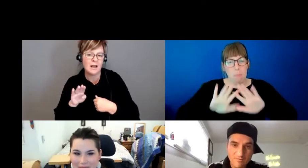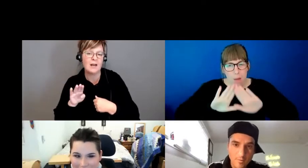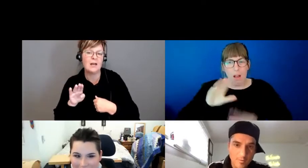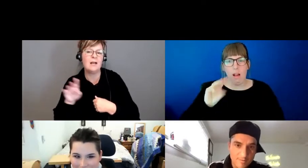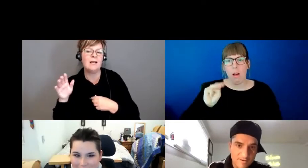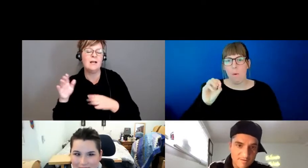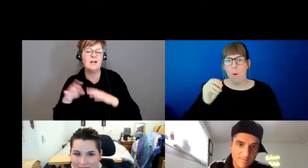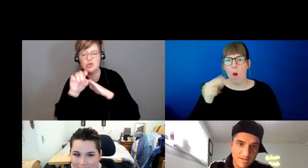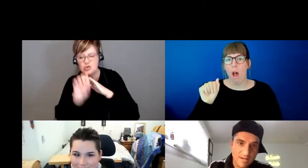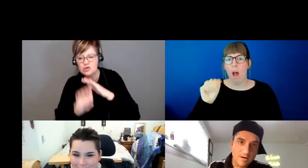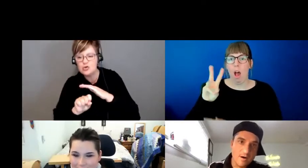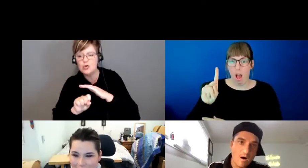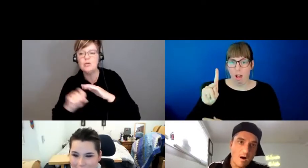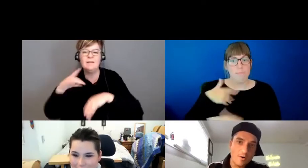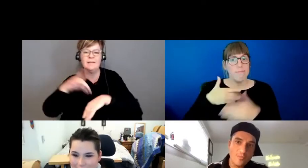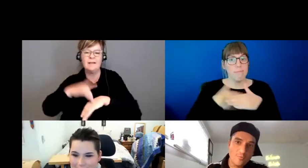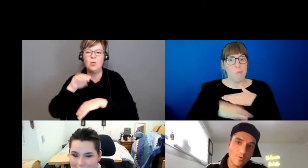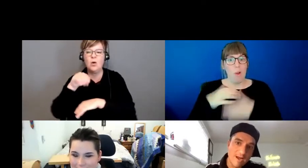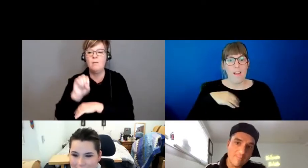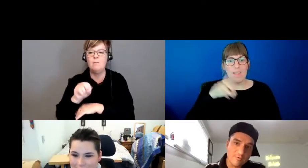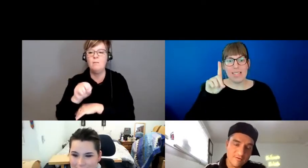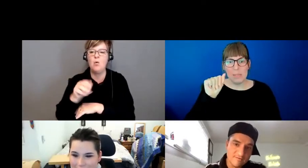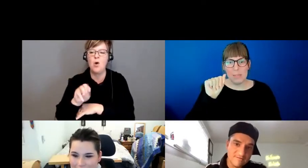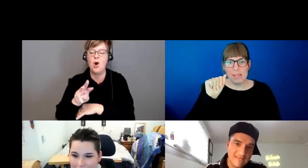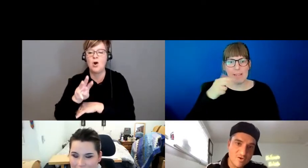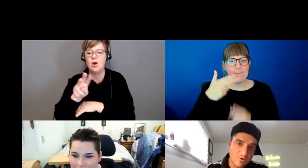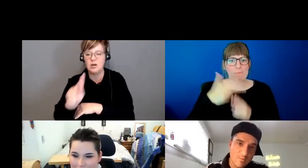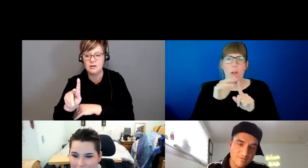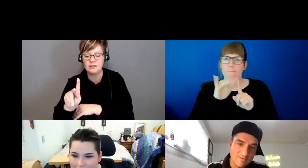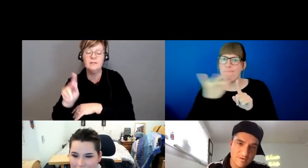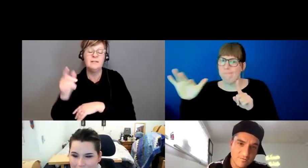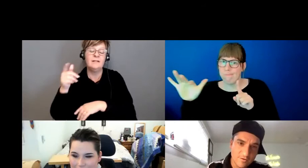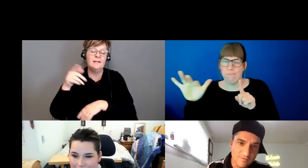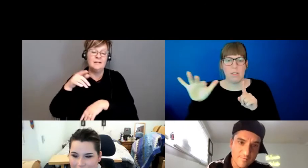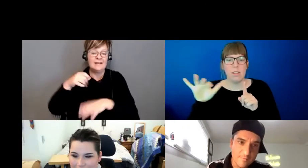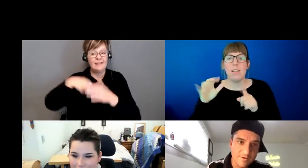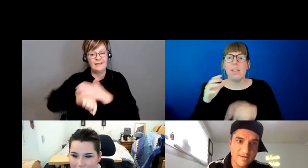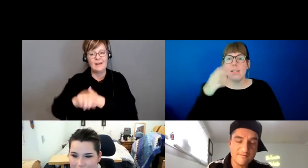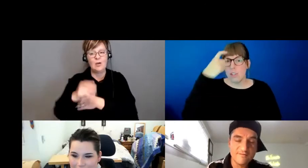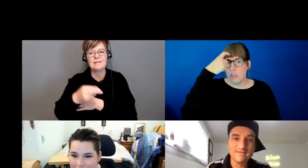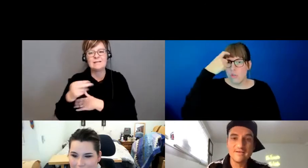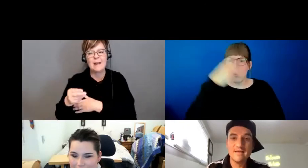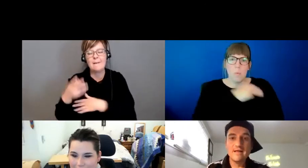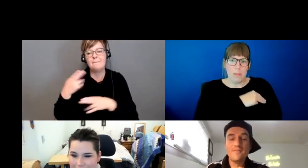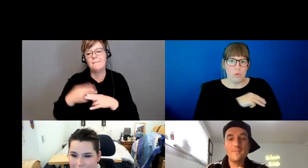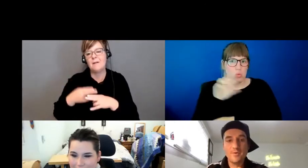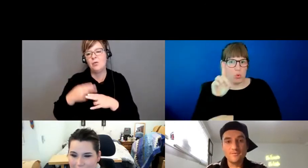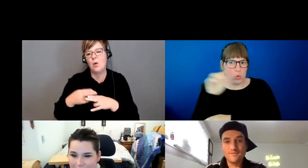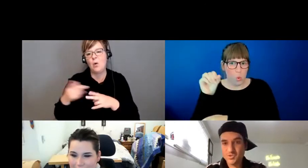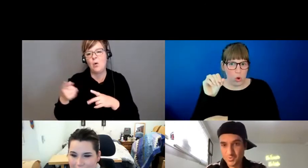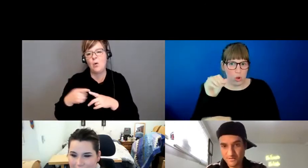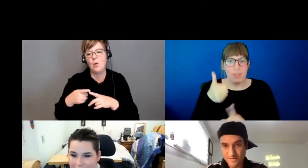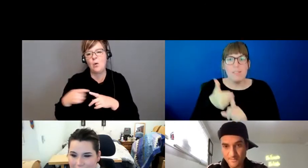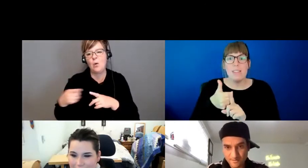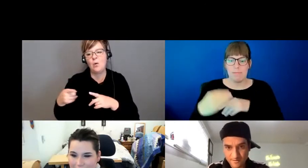BORN WITH A DISABILITY CALLED ARTHROGRYPOSIS, NEUROMUSCULAR DISORDER THAT AFFECTS THE BONES,